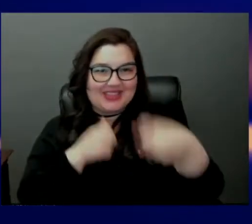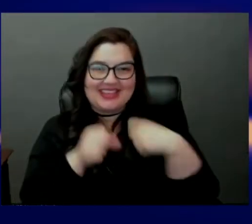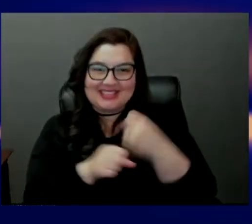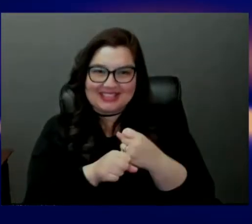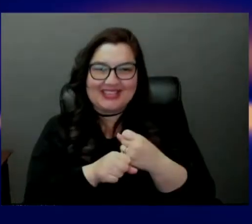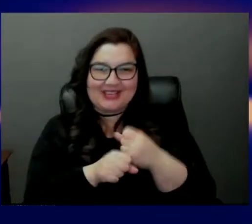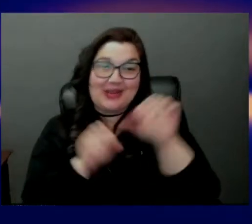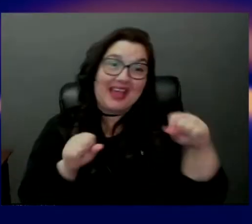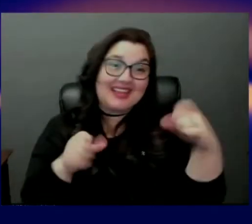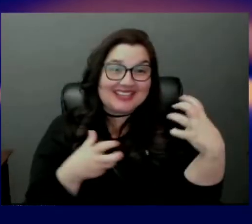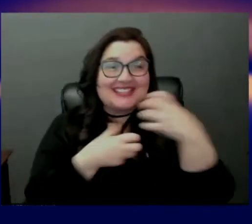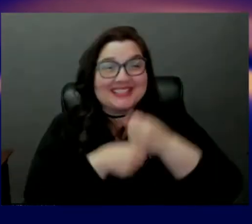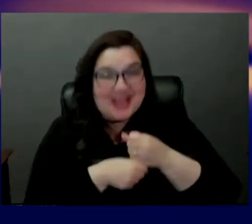I know we talked about a lot there,